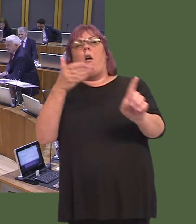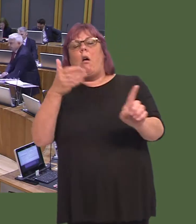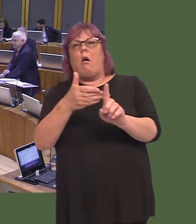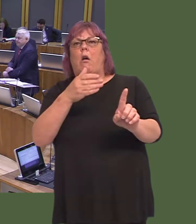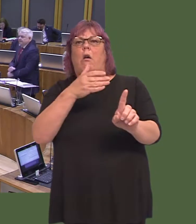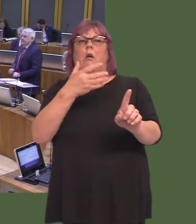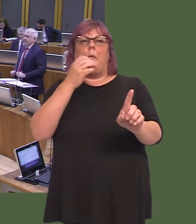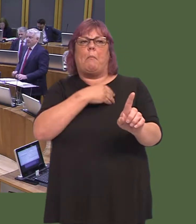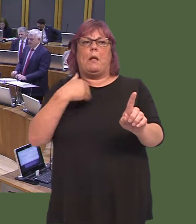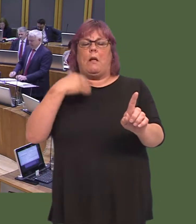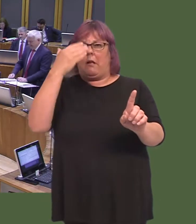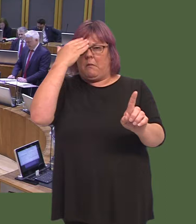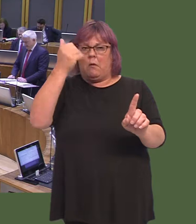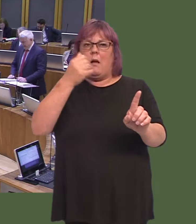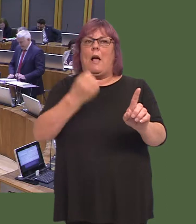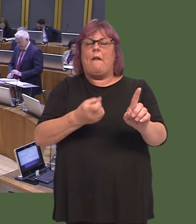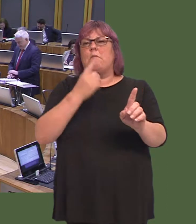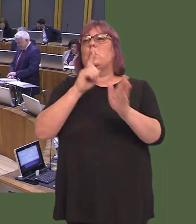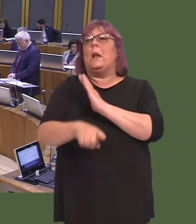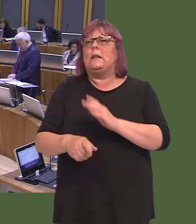Y Llywydd / The Llywydd: Plaid Cymru leader, Leanne Wood. Leanne Wood AM: Diolch, Llywydd.